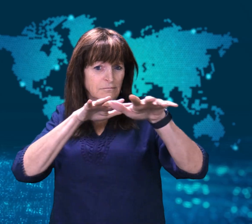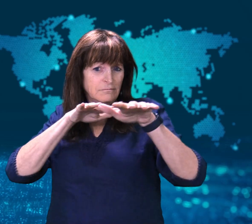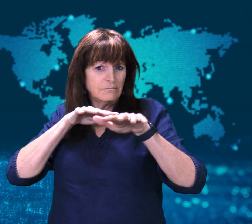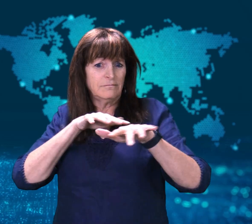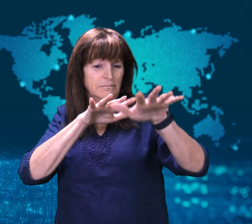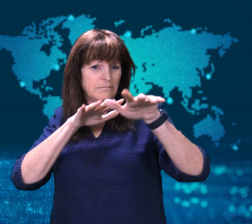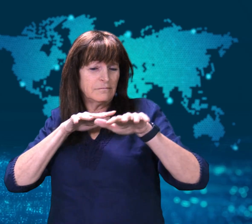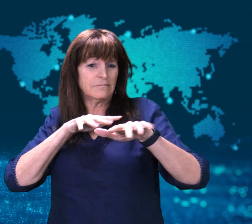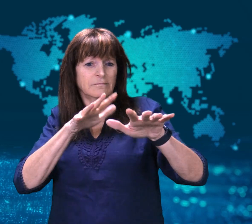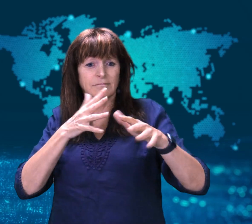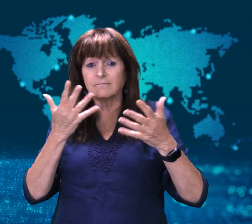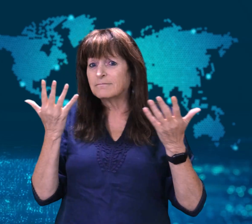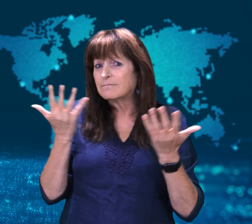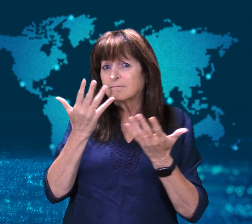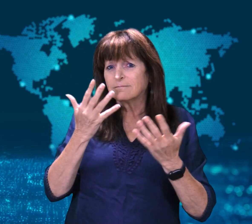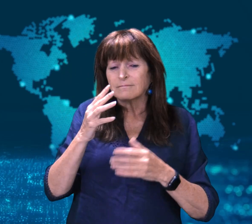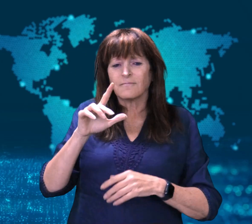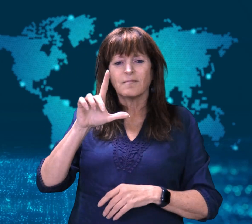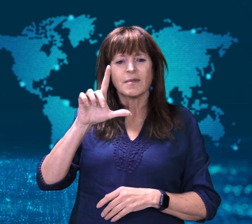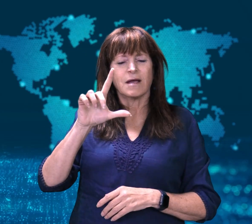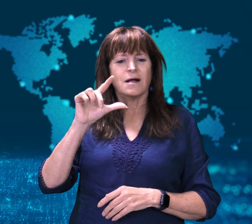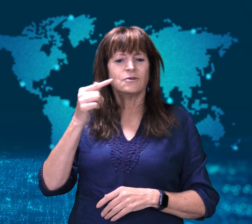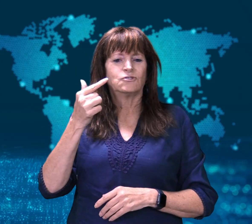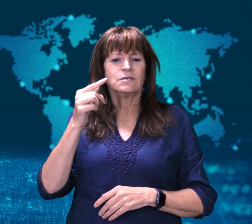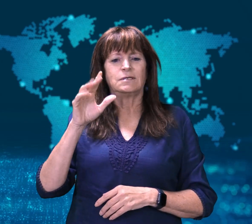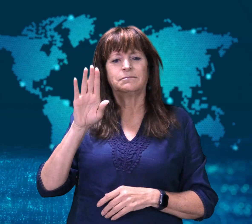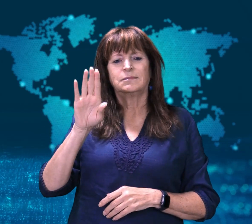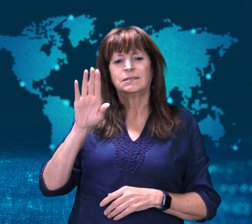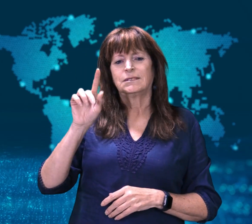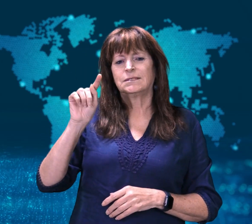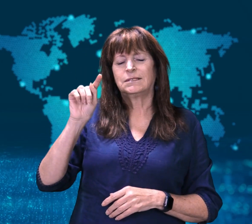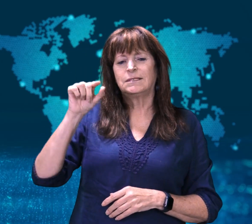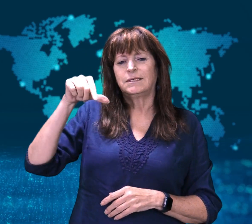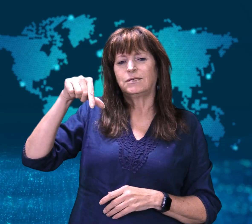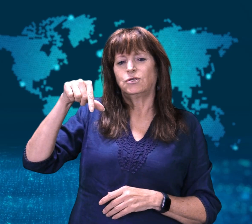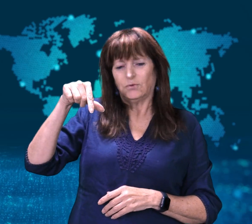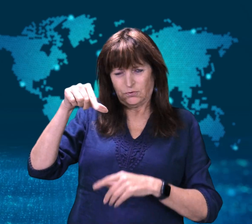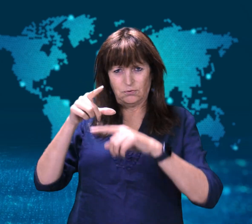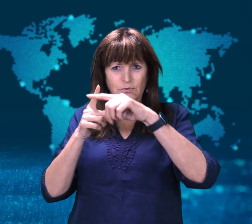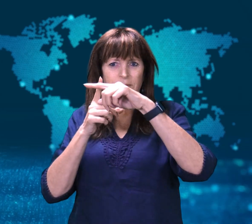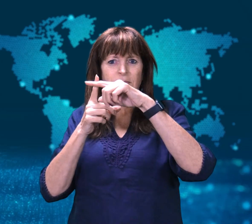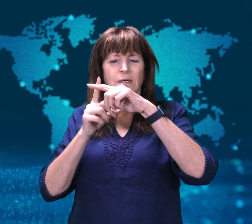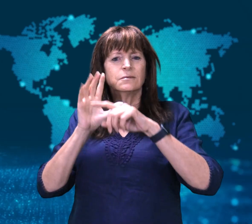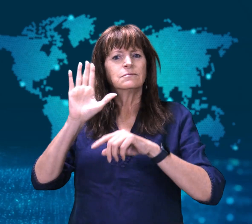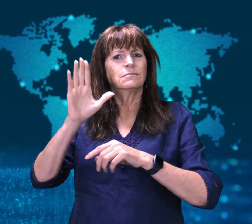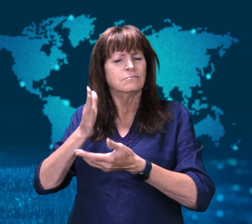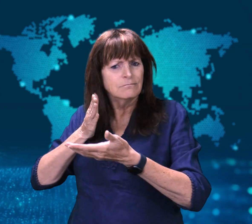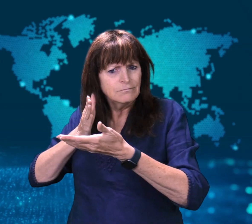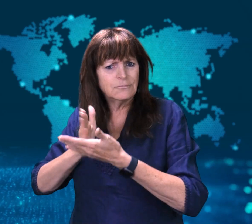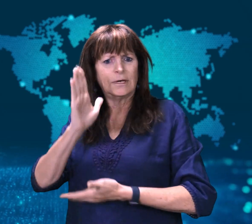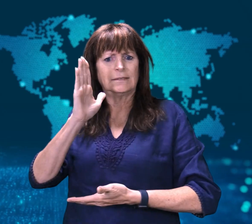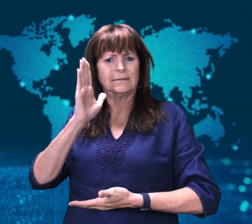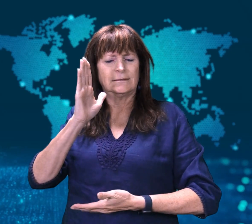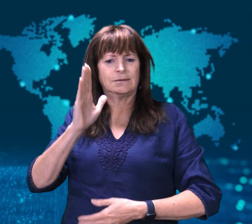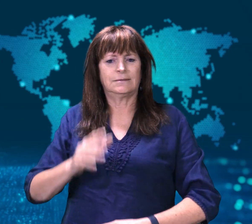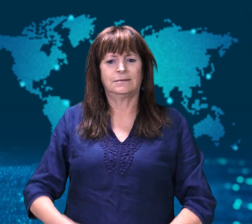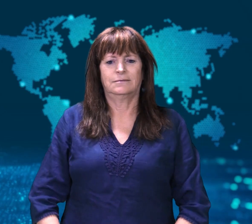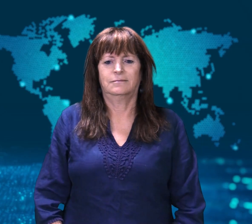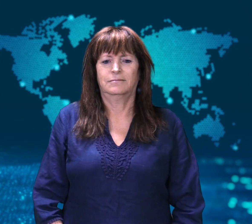Marching for LGBTQ+ rights.